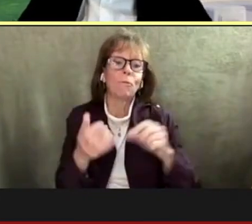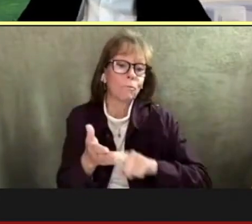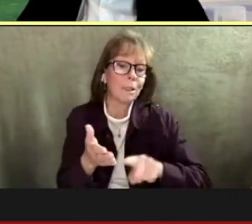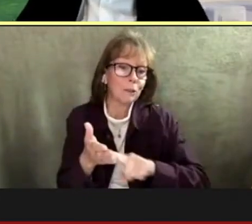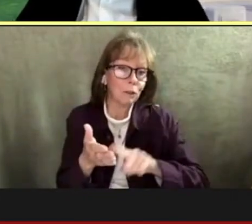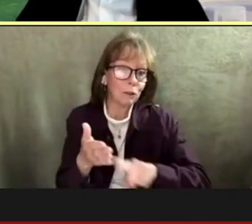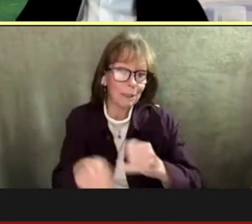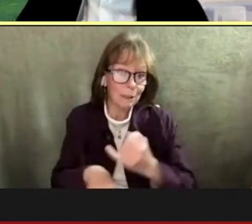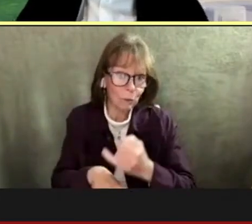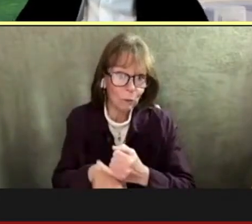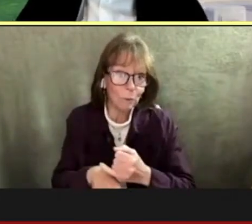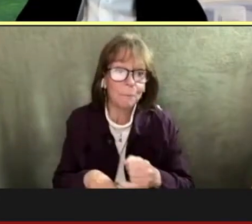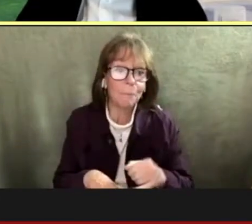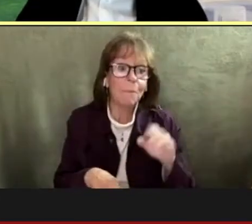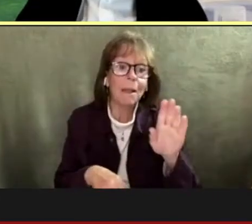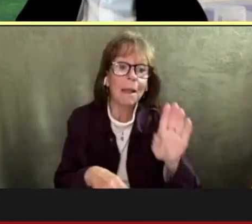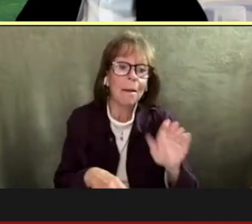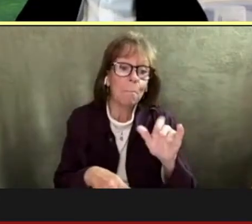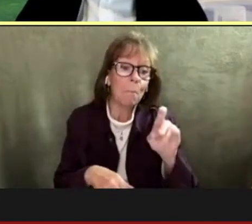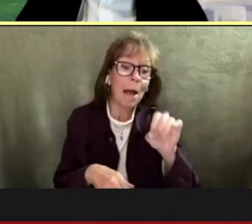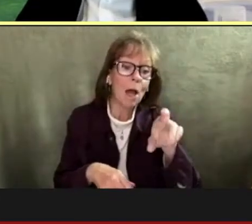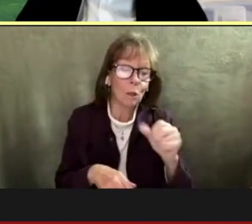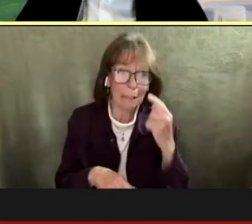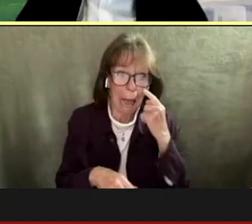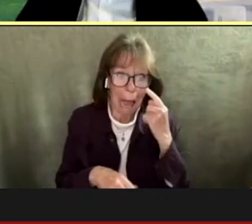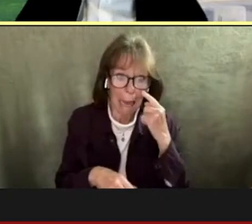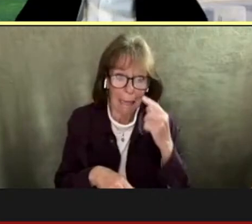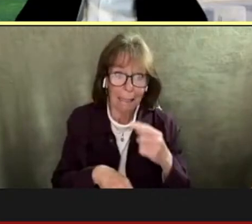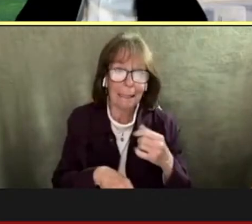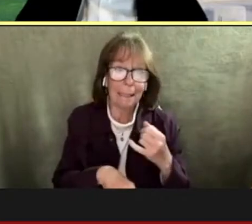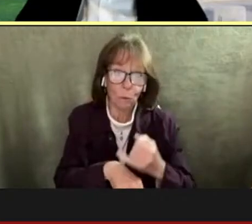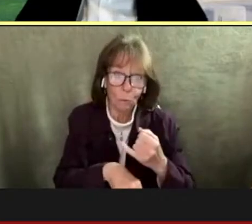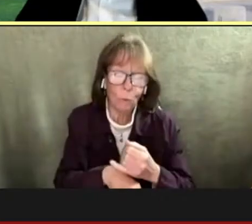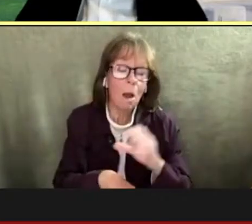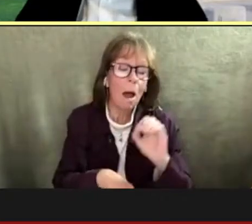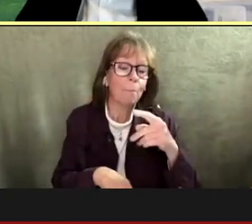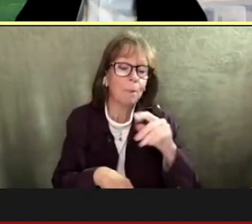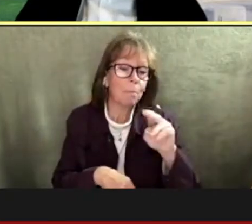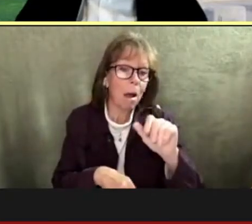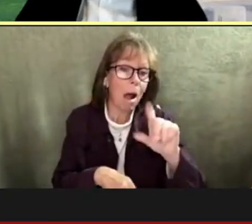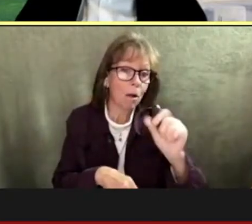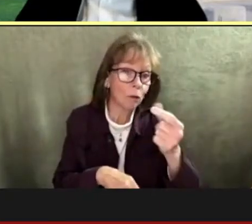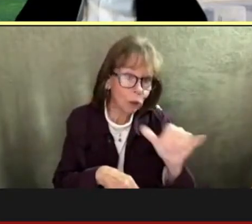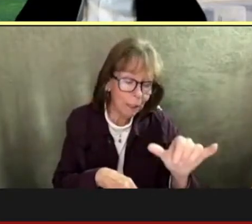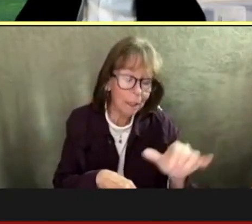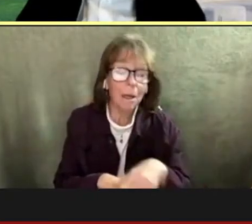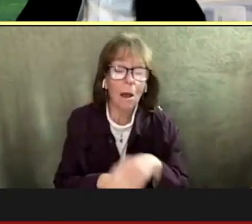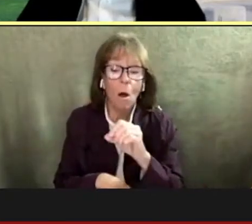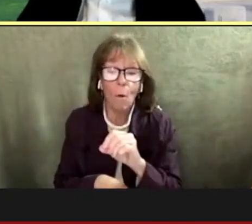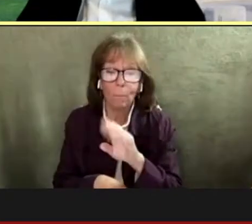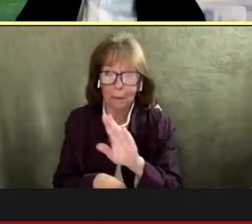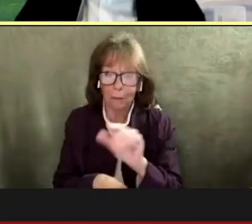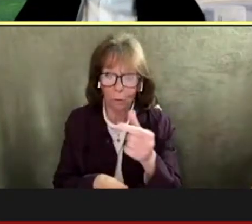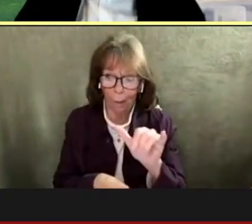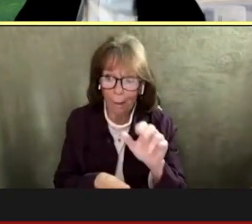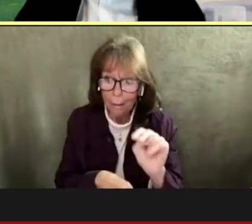The Byers Eye Institute and Department of Ophthalmology, the Department of Obstetrics and Gynecology,